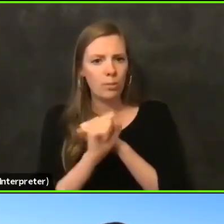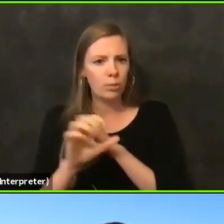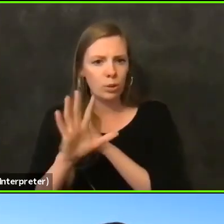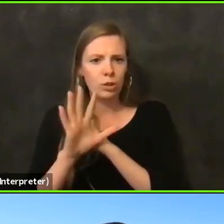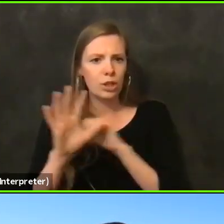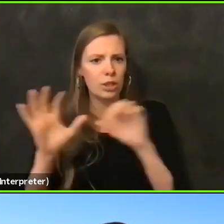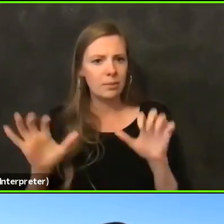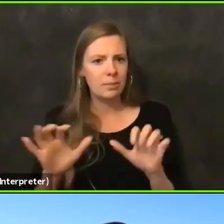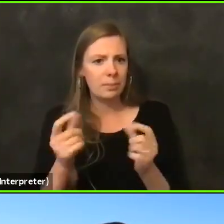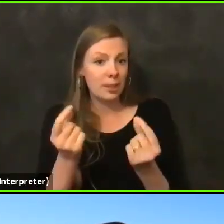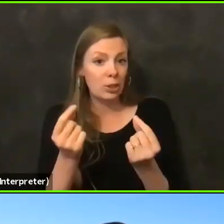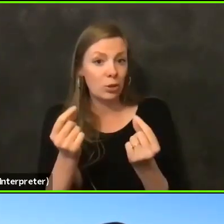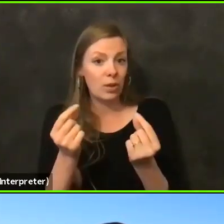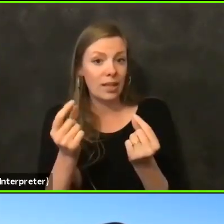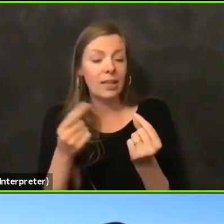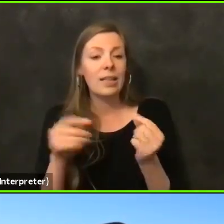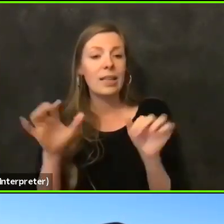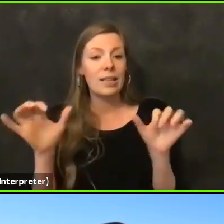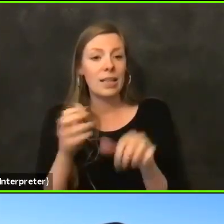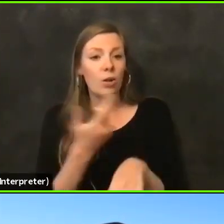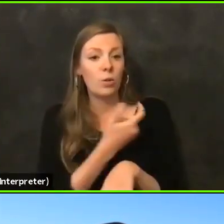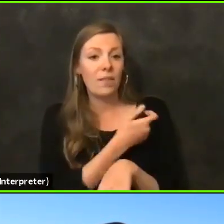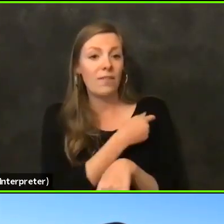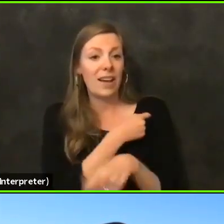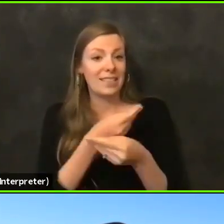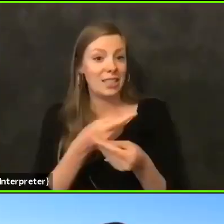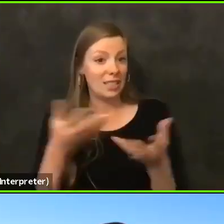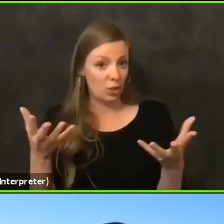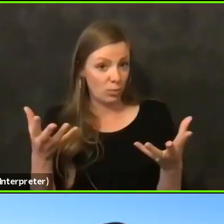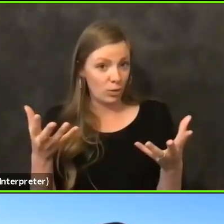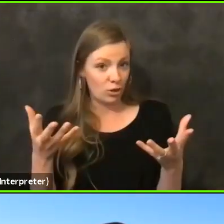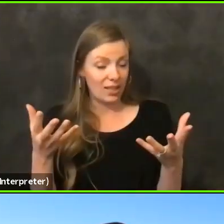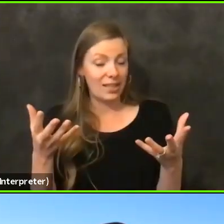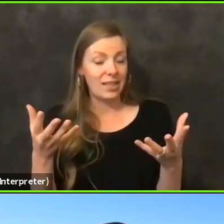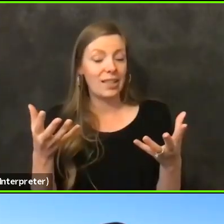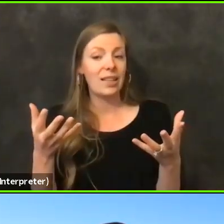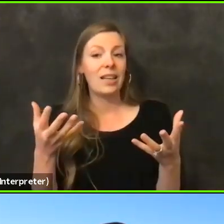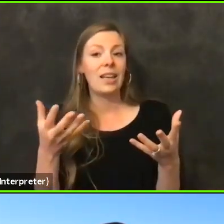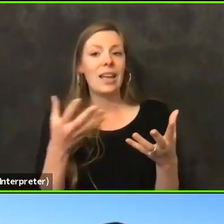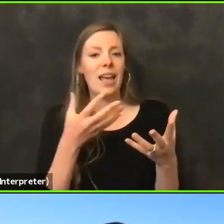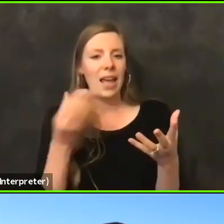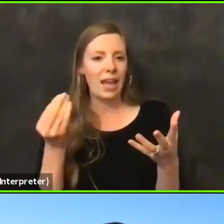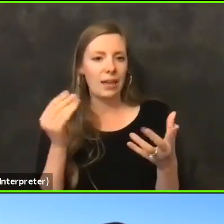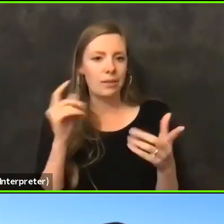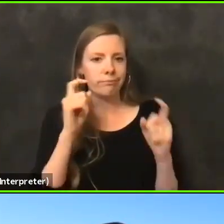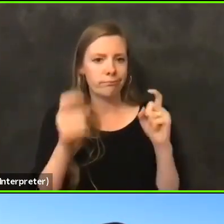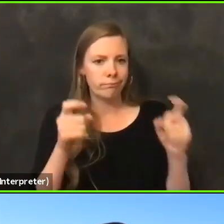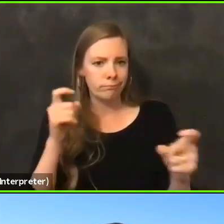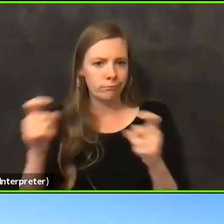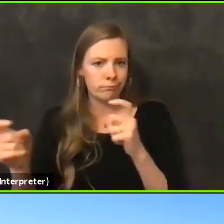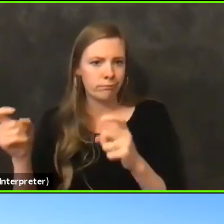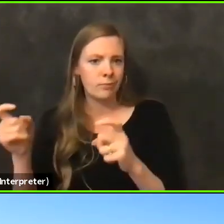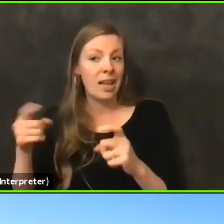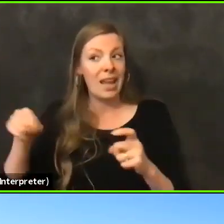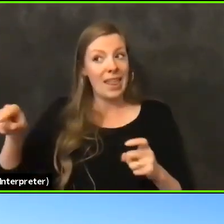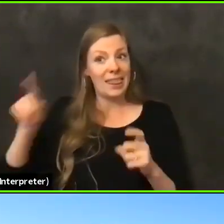Well, they're going to be doing vaccine distribution and allocation. They will make the decisions about how